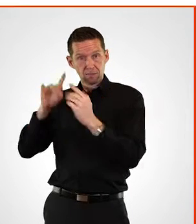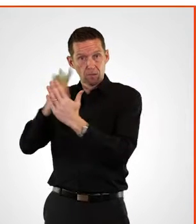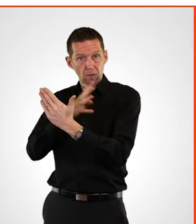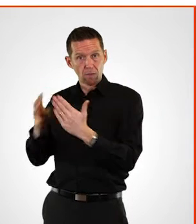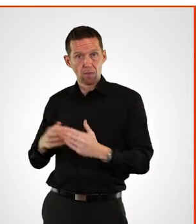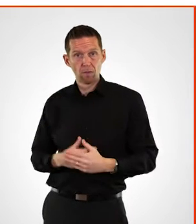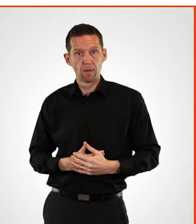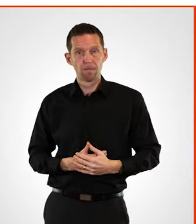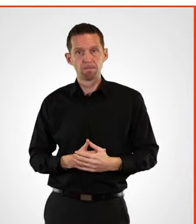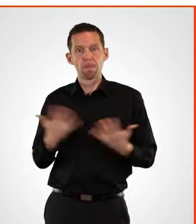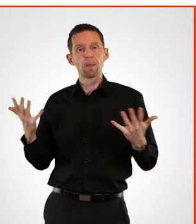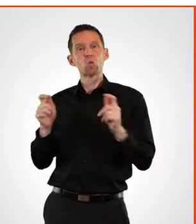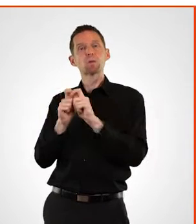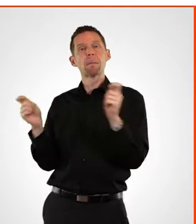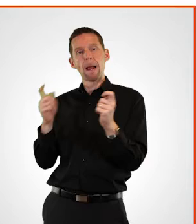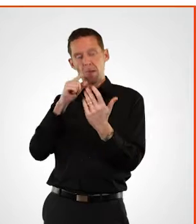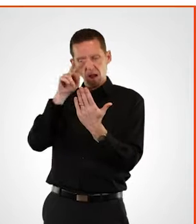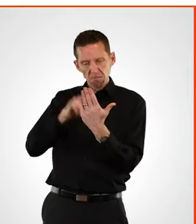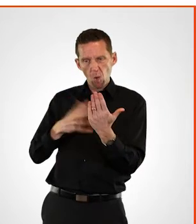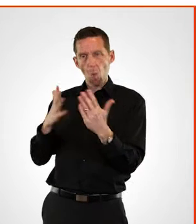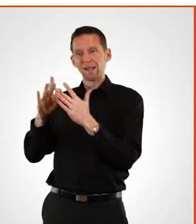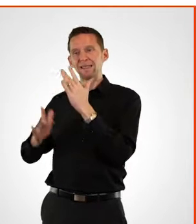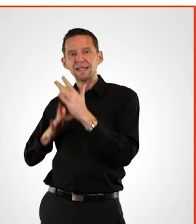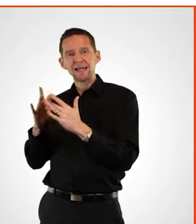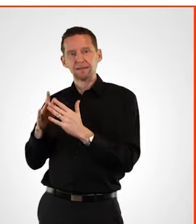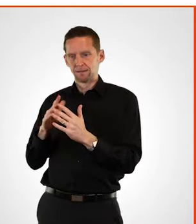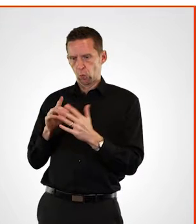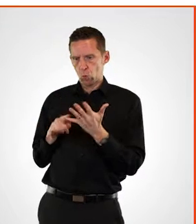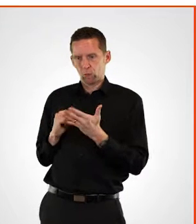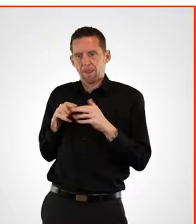And then how to use the newspaper as a resource, how to use the internet as a resource.